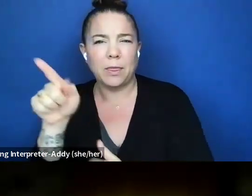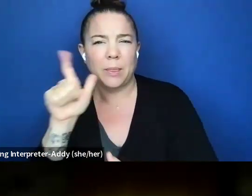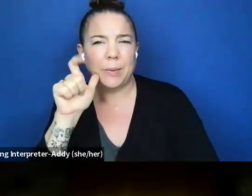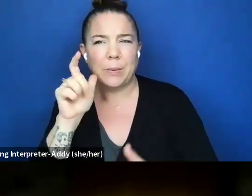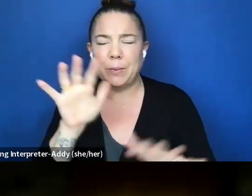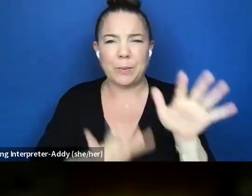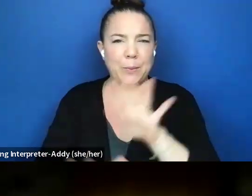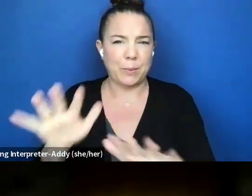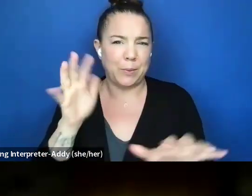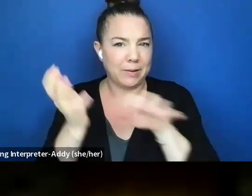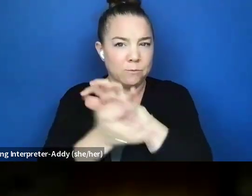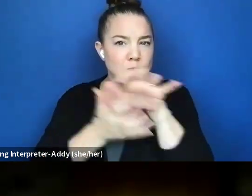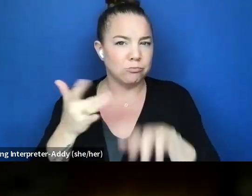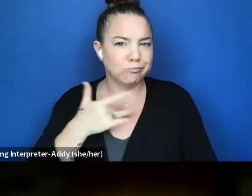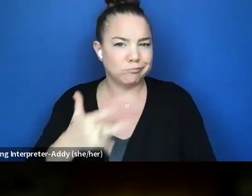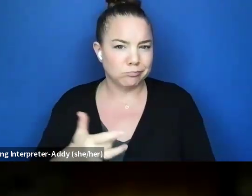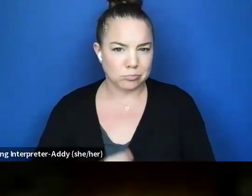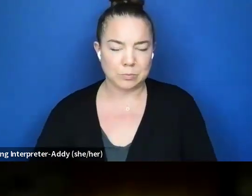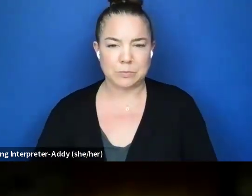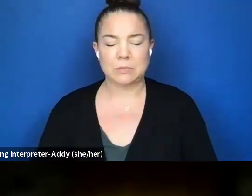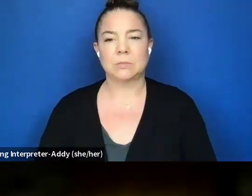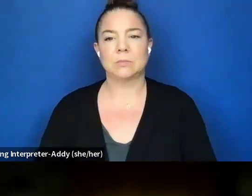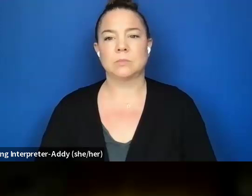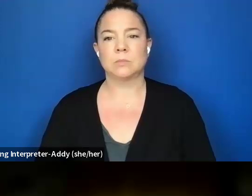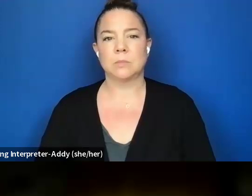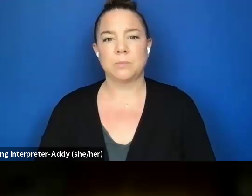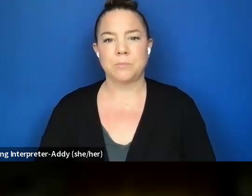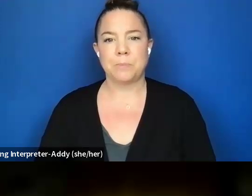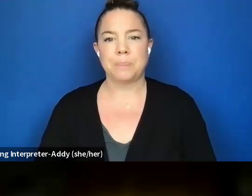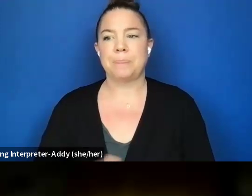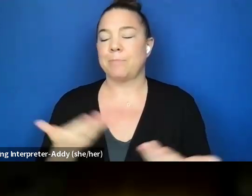Don Posh: this occurs? Whether it's access to?